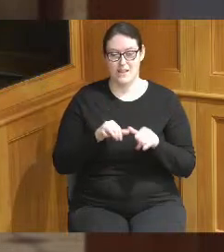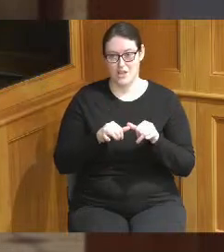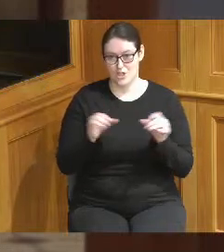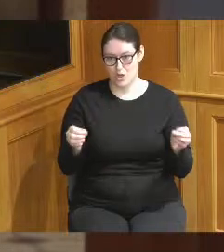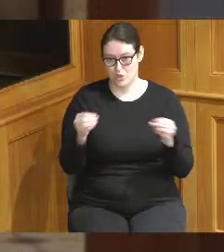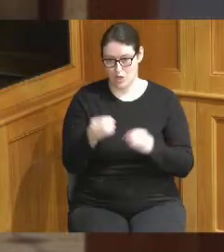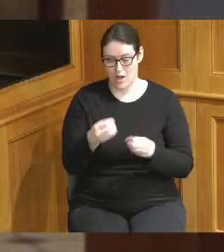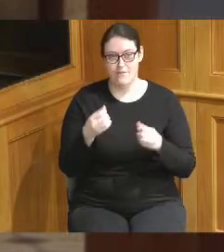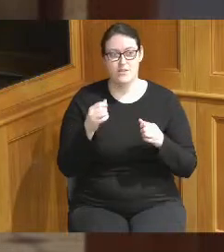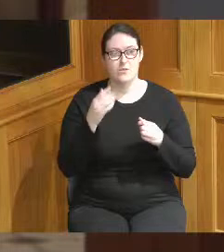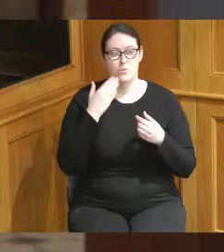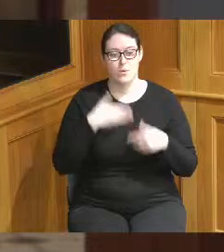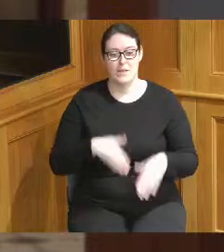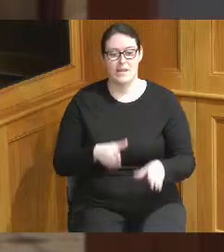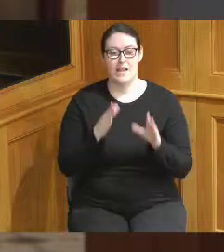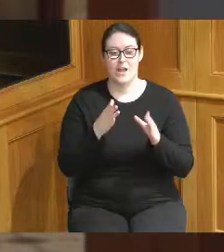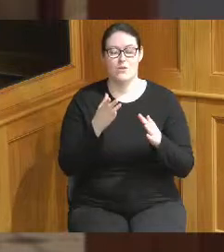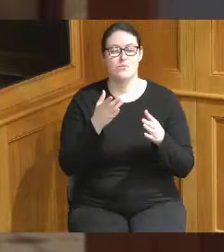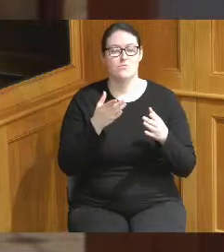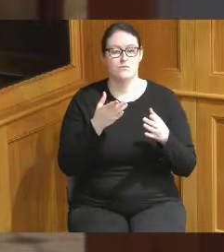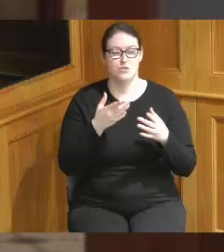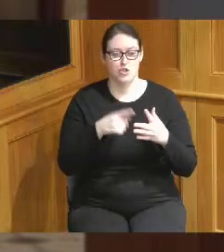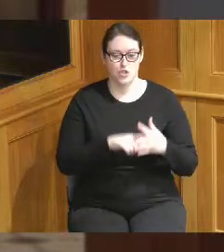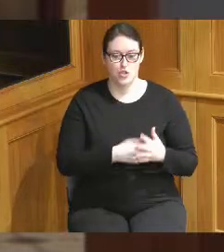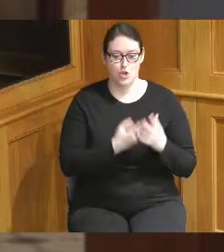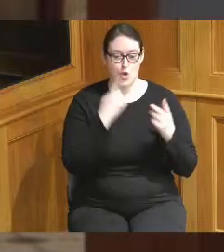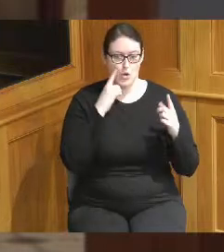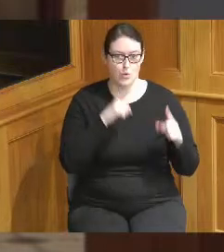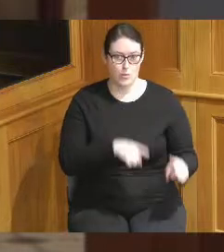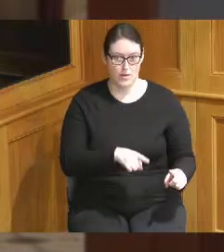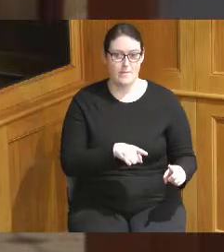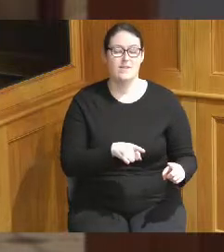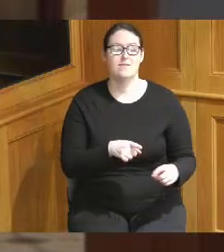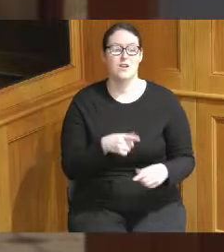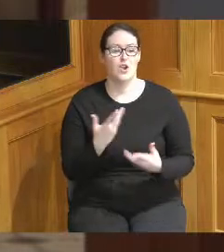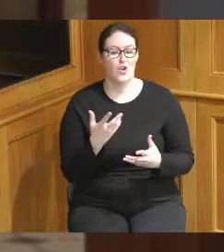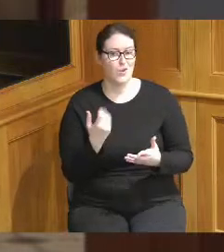nice to kind of honor our own and recognize our own so I hope that we do that again it was it